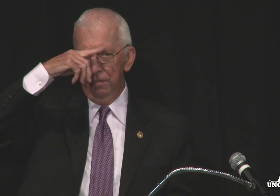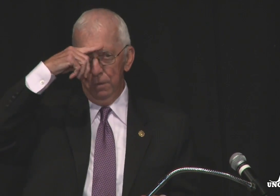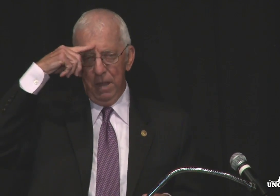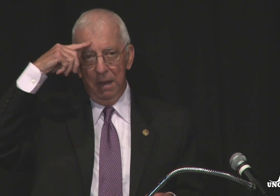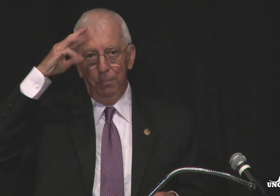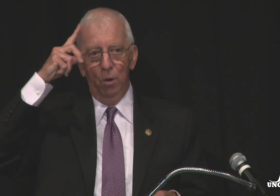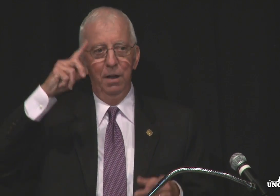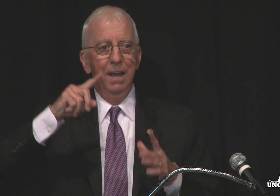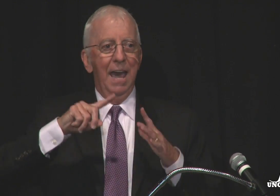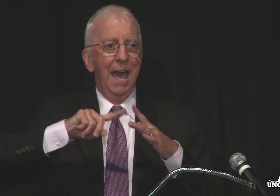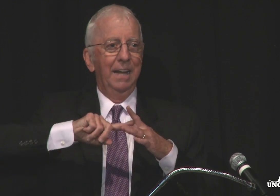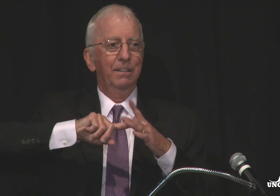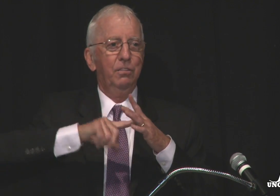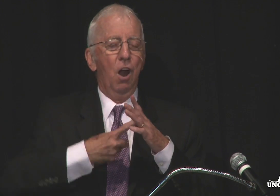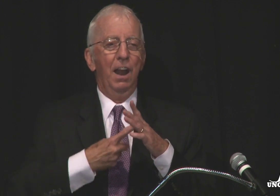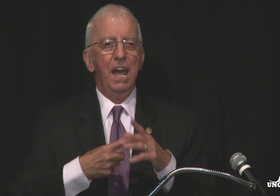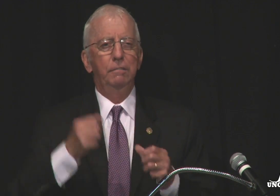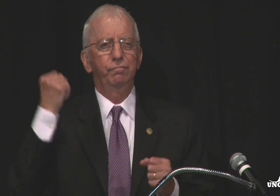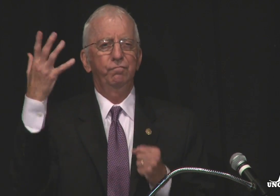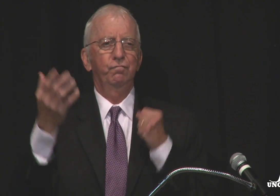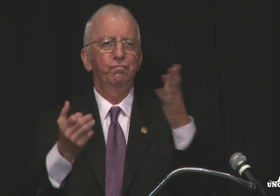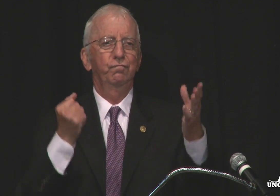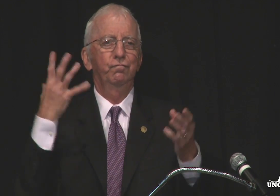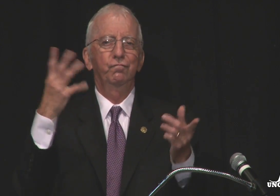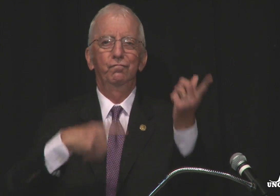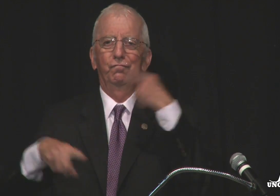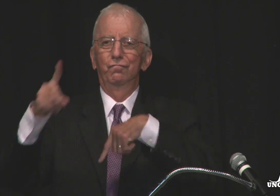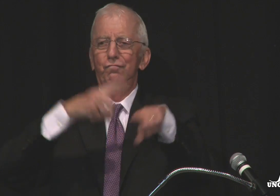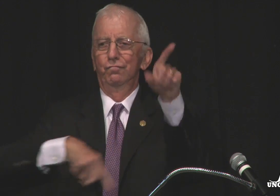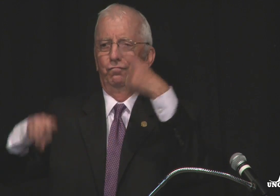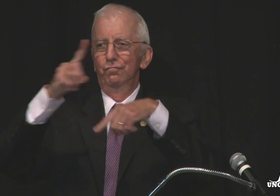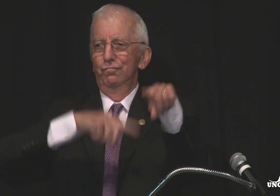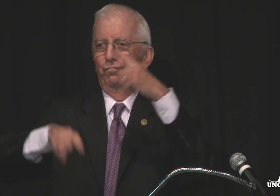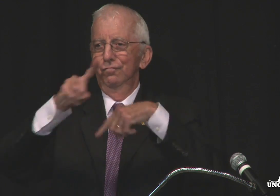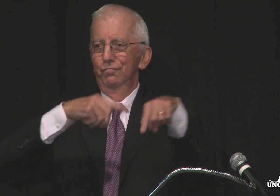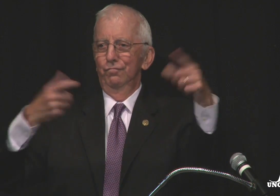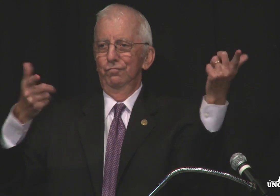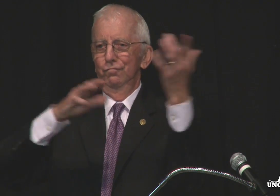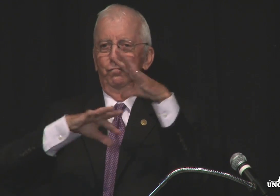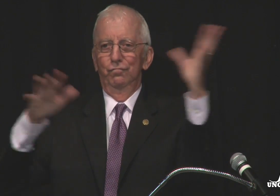of the blackboard and he started [silent random signing].